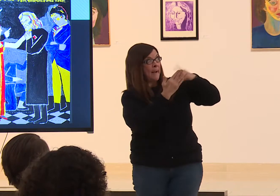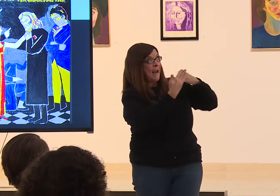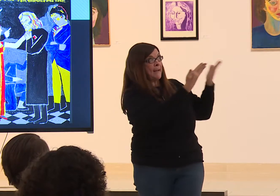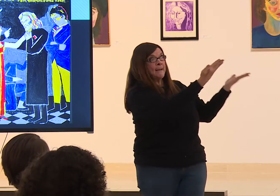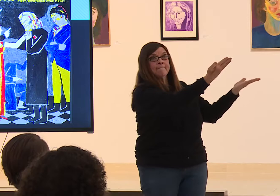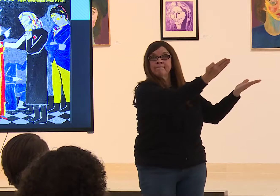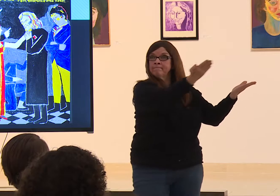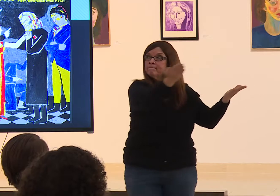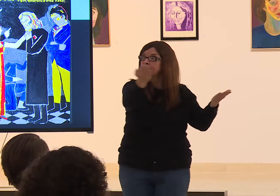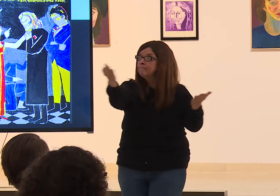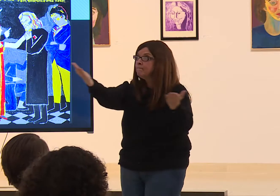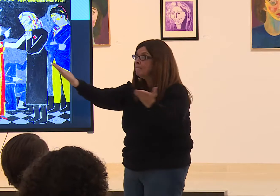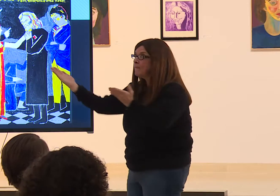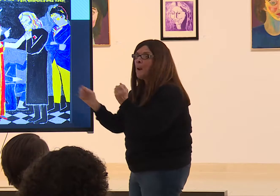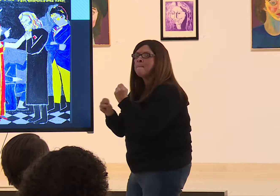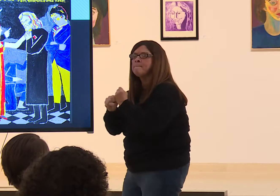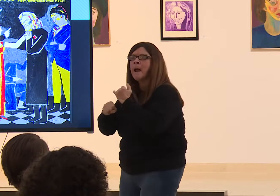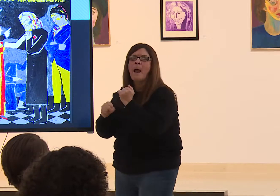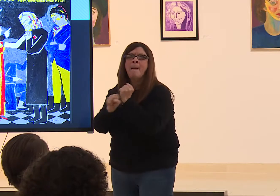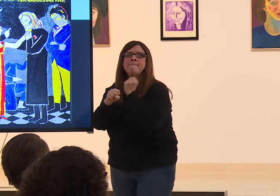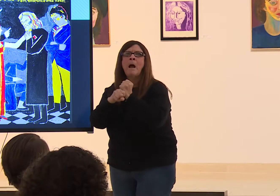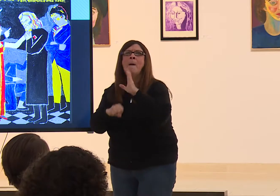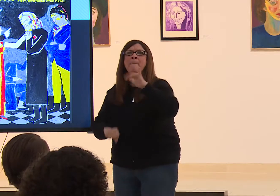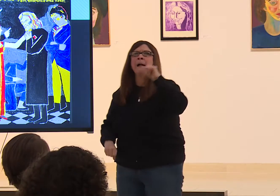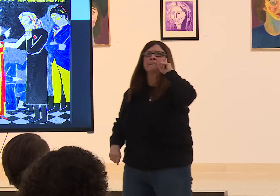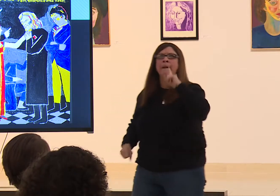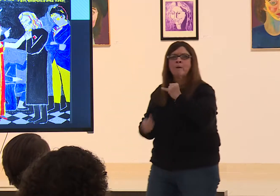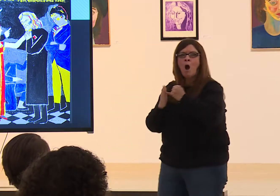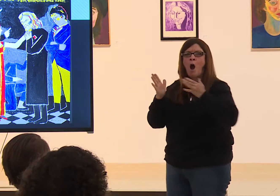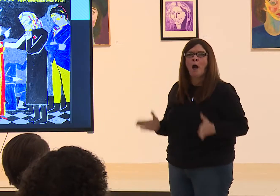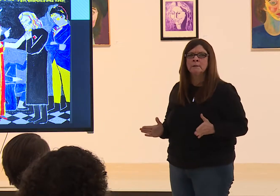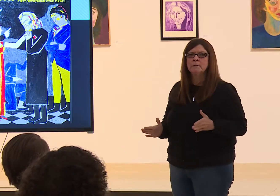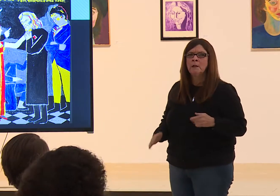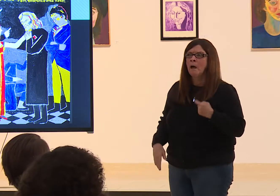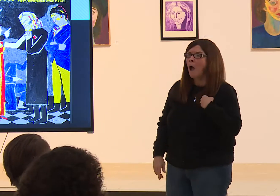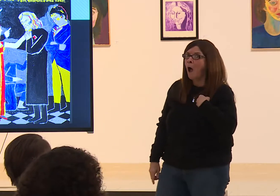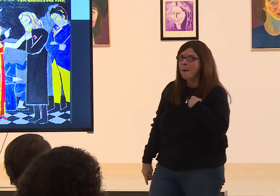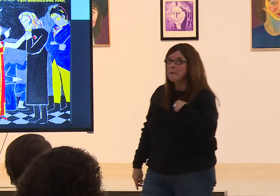the paintings in this room are actually made by deaf artists?"